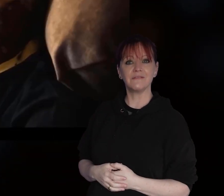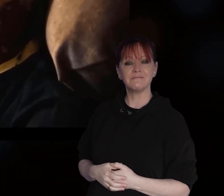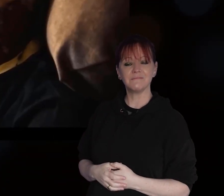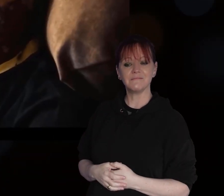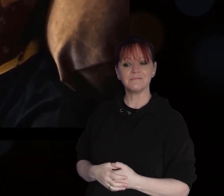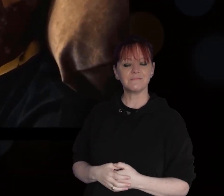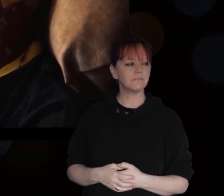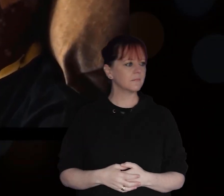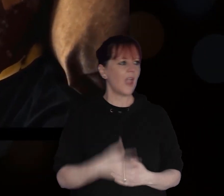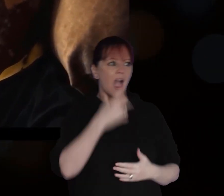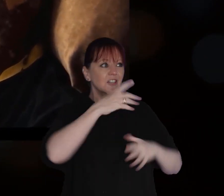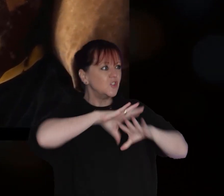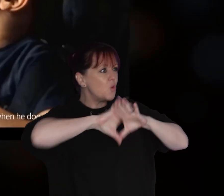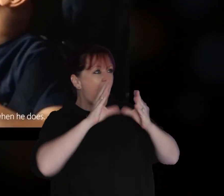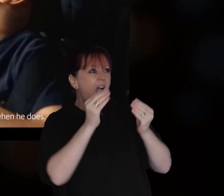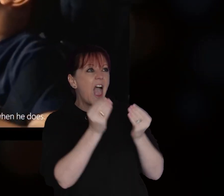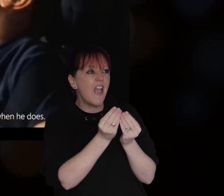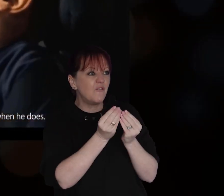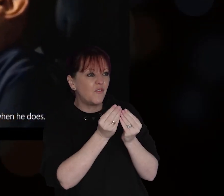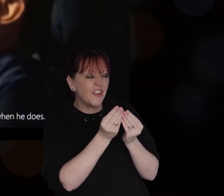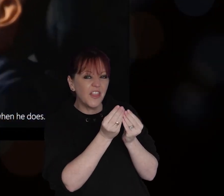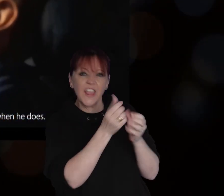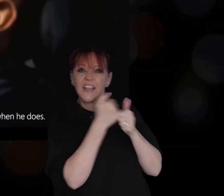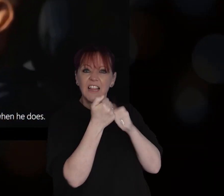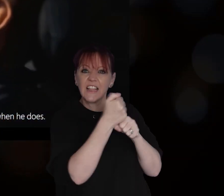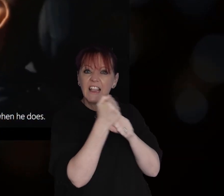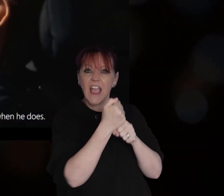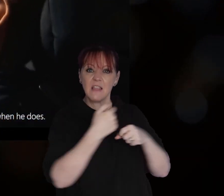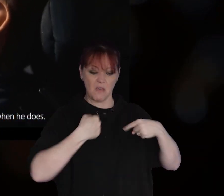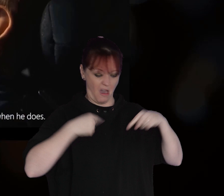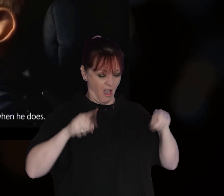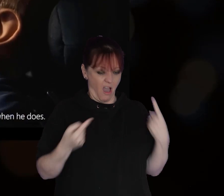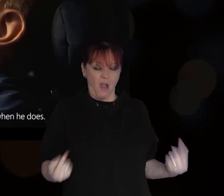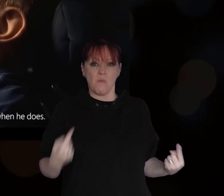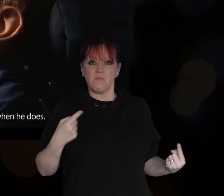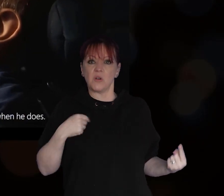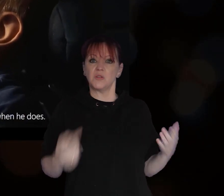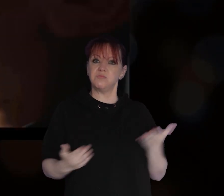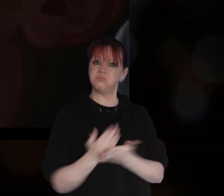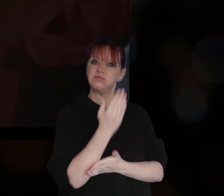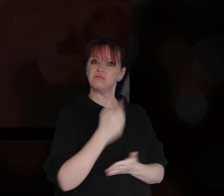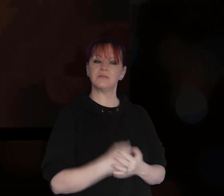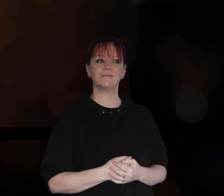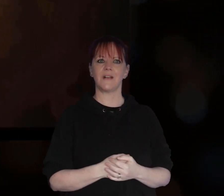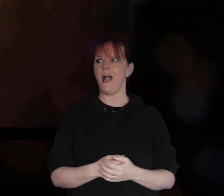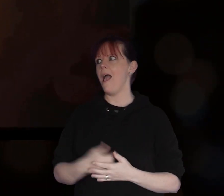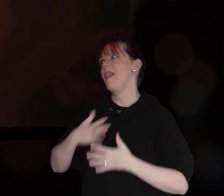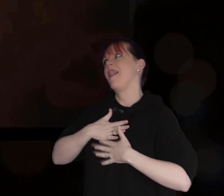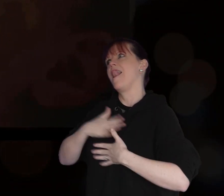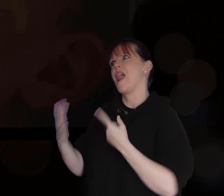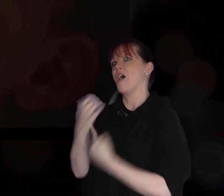he can do everything you can't do. He enjoys winning, and will definitely let you know when he does. SCREAMING